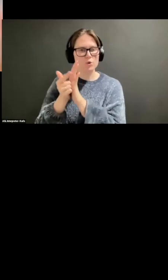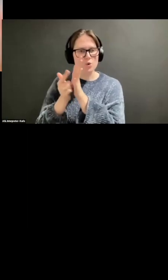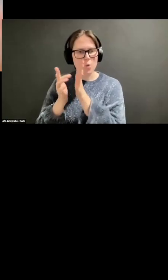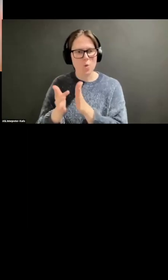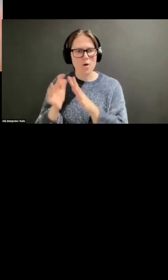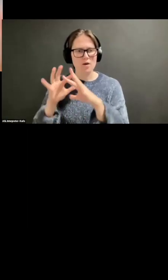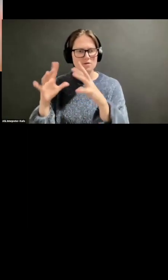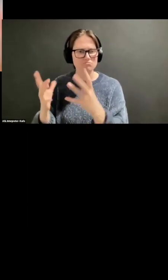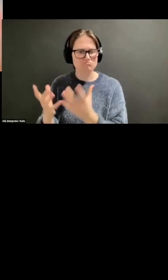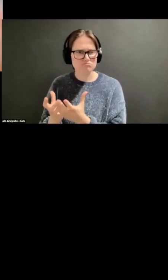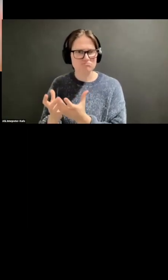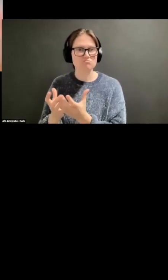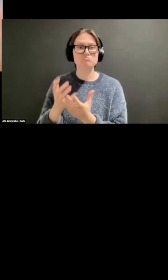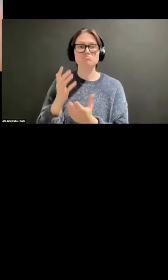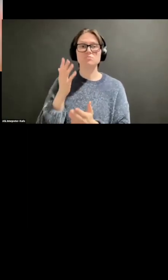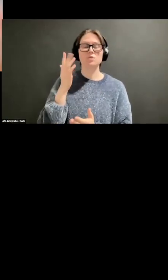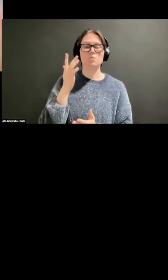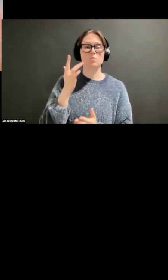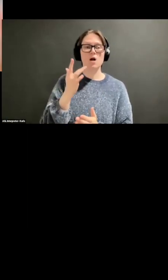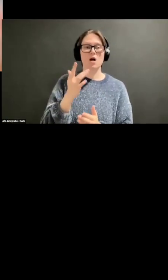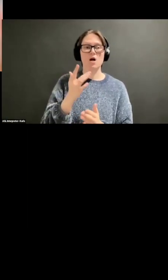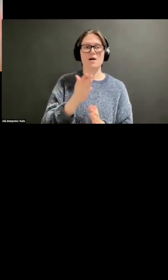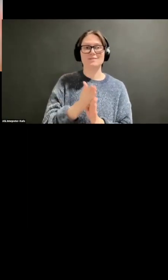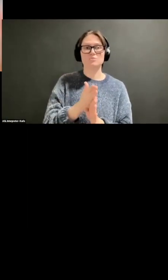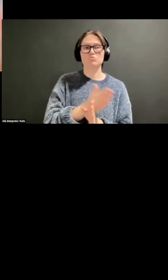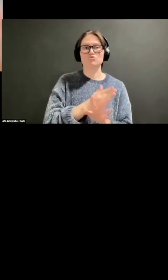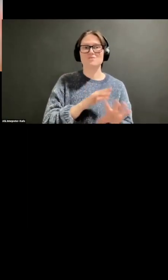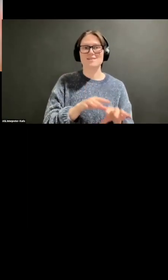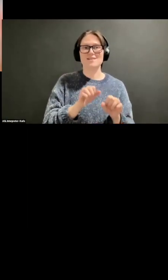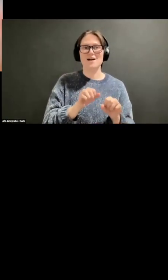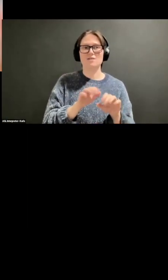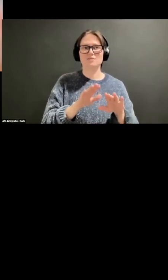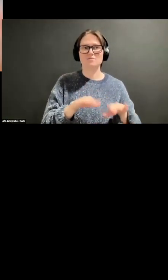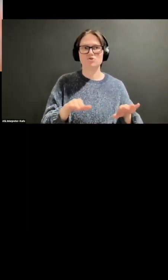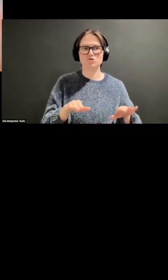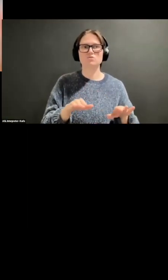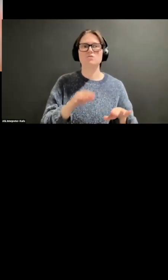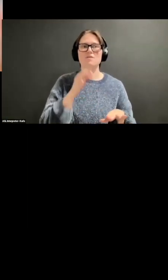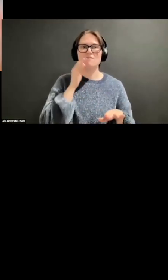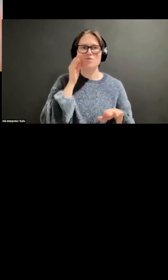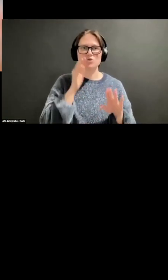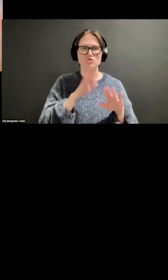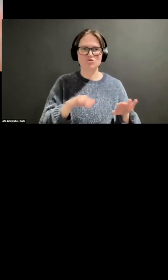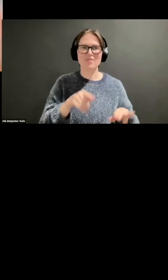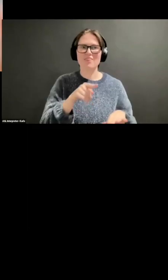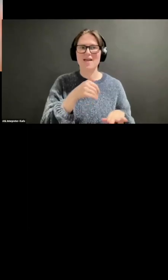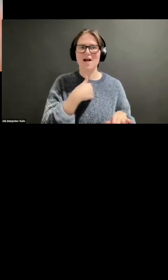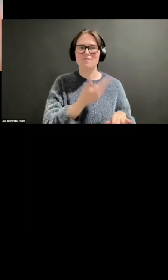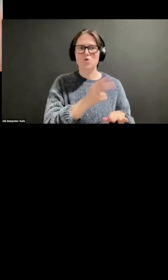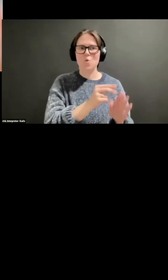like foster children, they have their own attorney. The state has their attorney, and you have social workers.